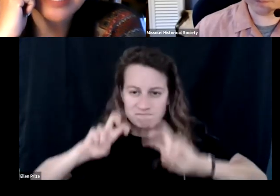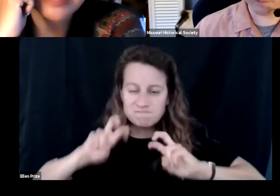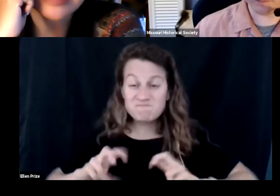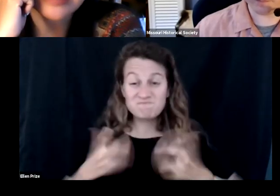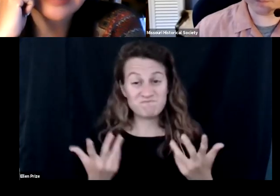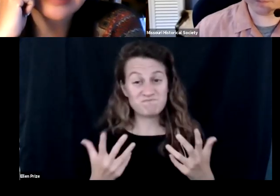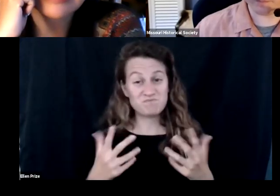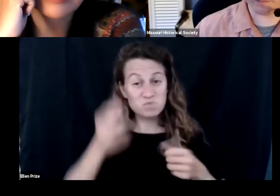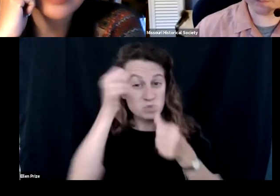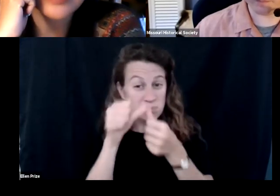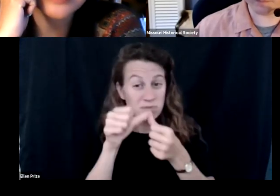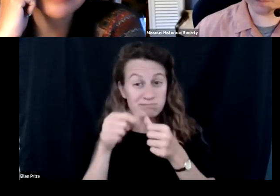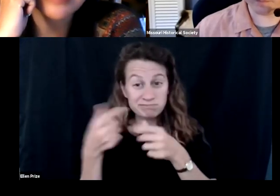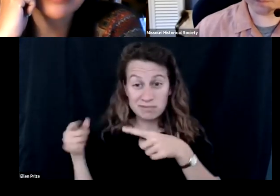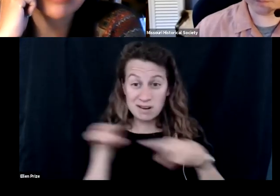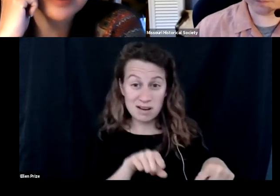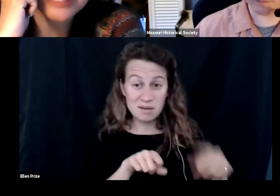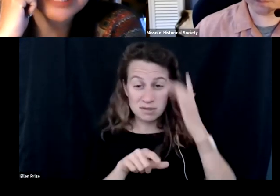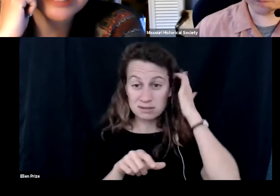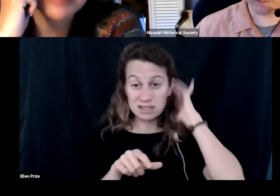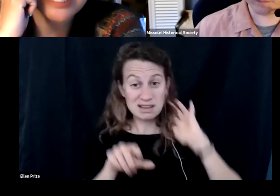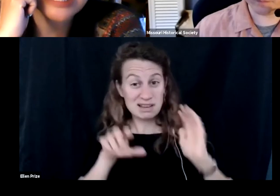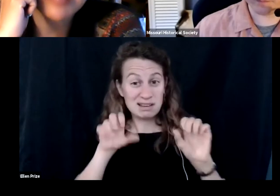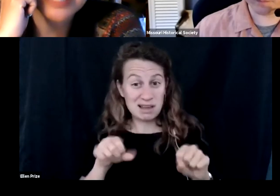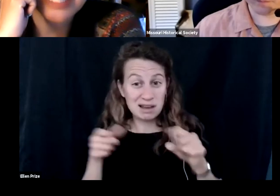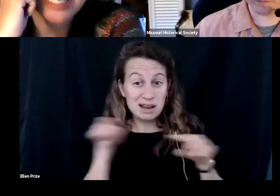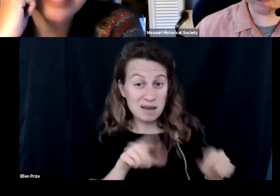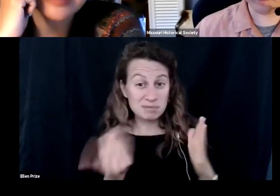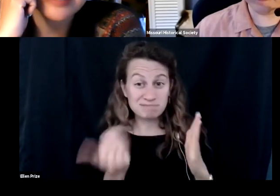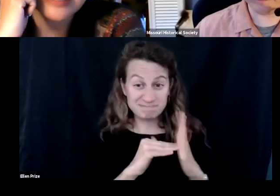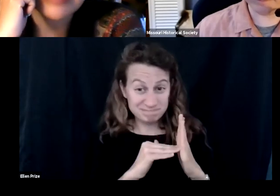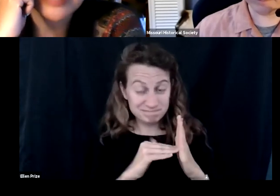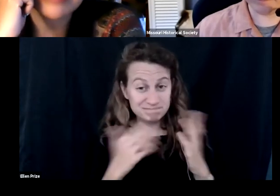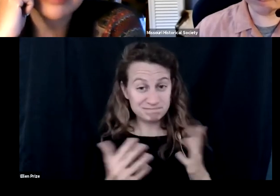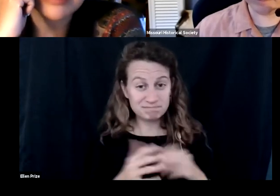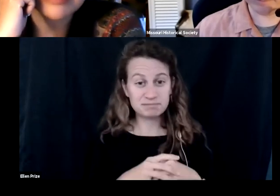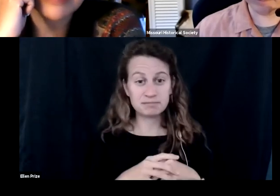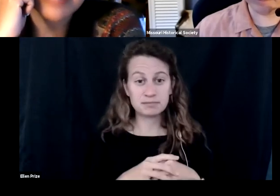asked, I was in a program called the JET Program. And some of you may know, working for the government. And I asked if I